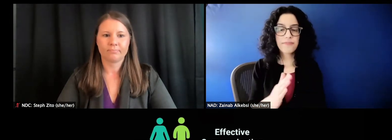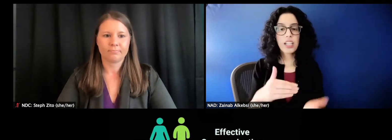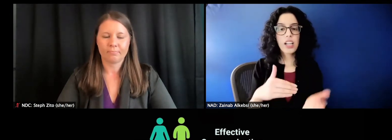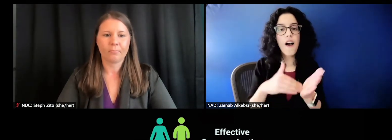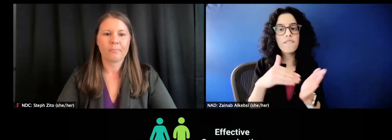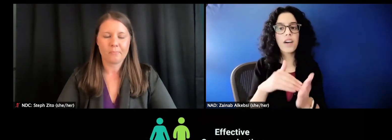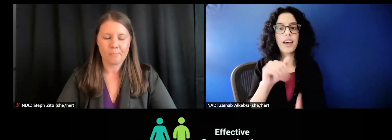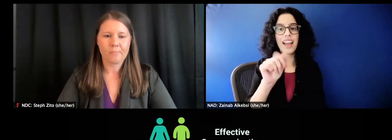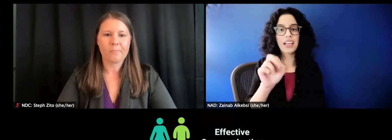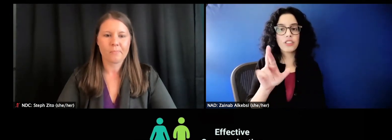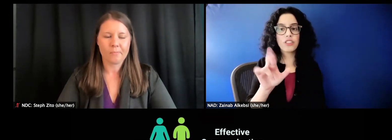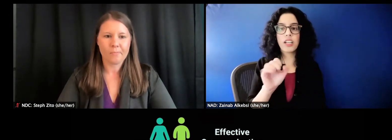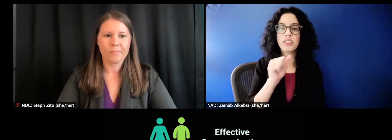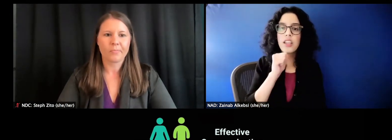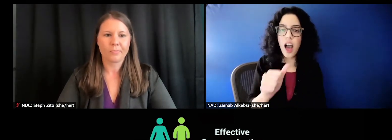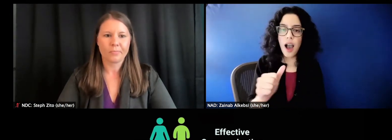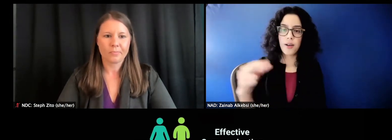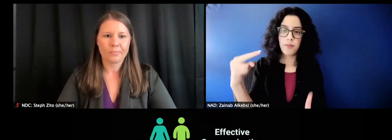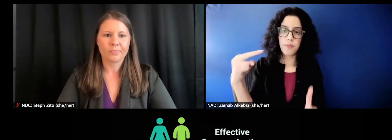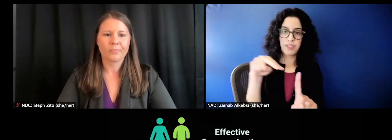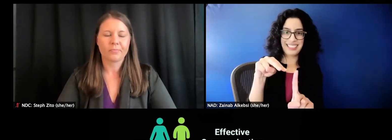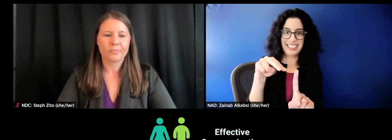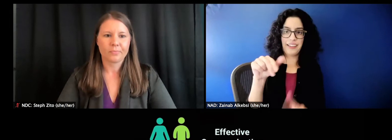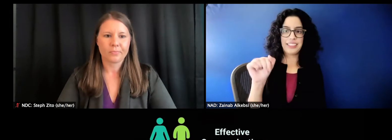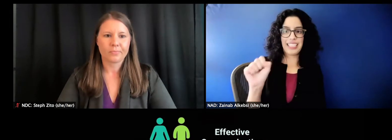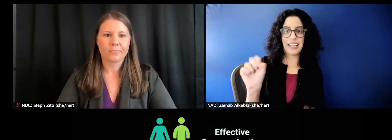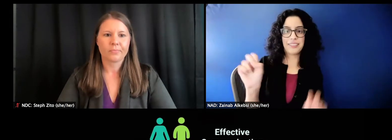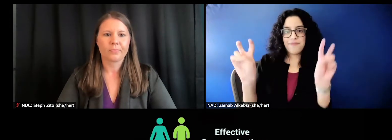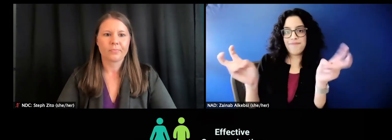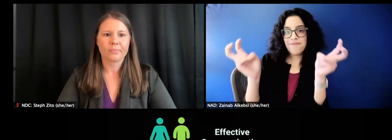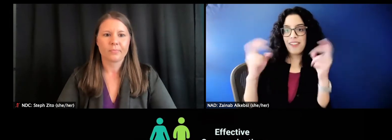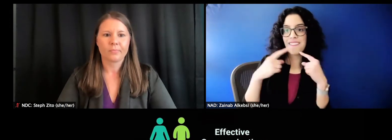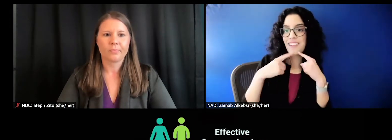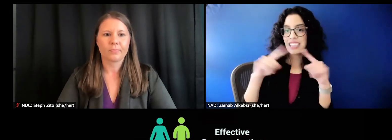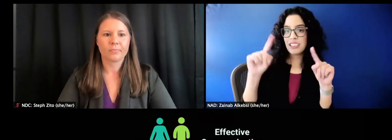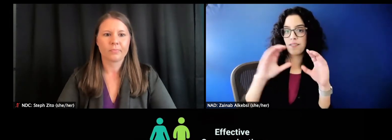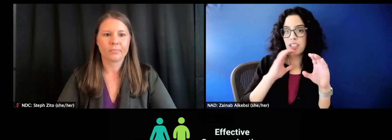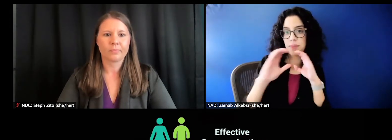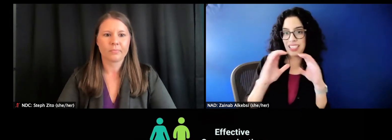Often ASR is not perceived as effective communication